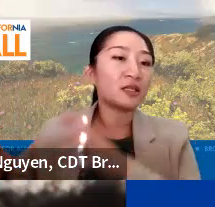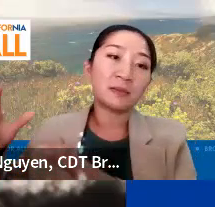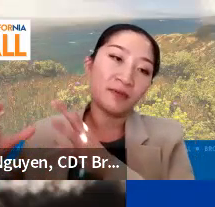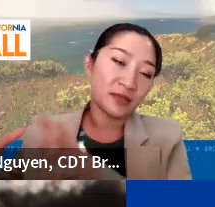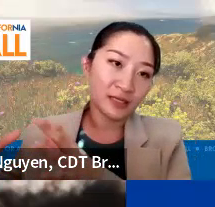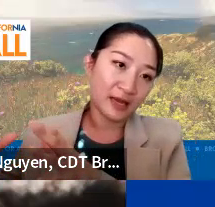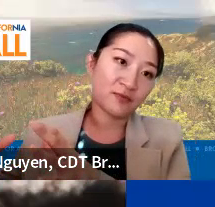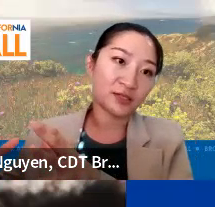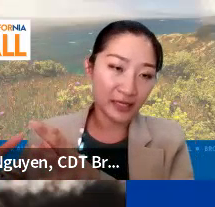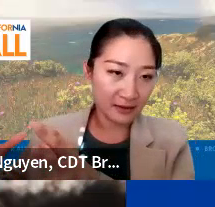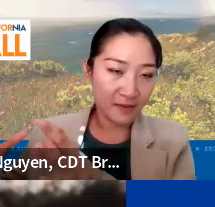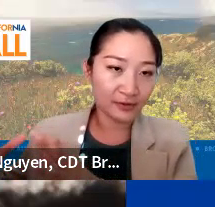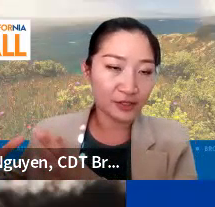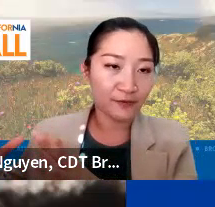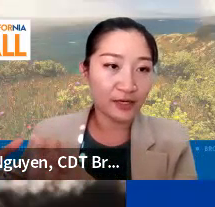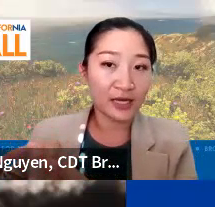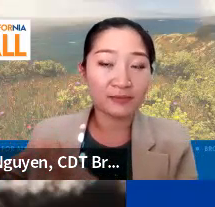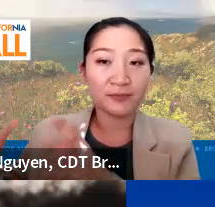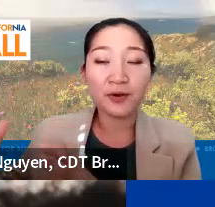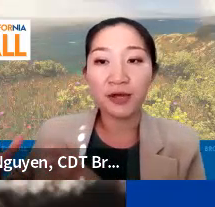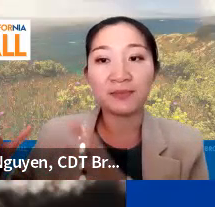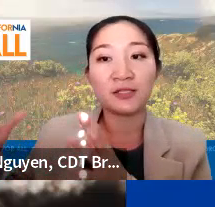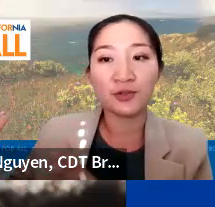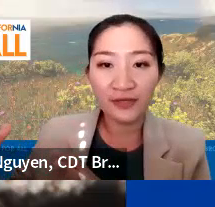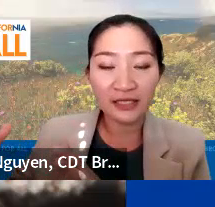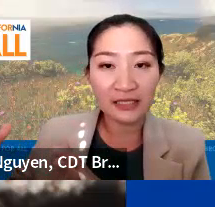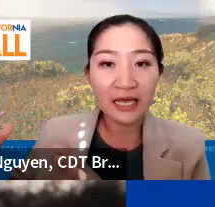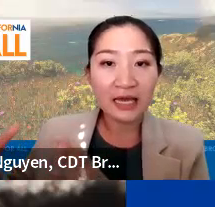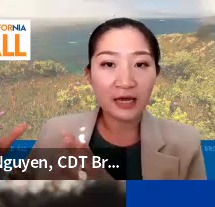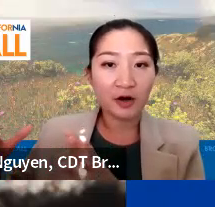on top of it. This time we're talking about different types of programs and services that